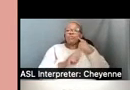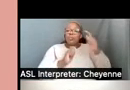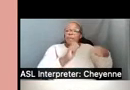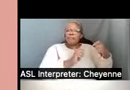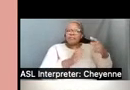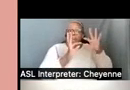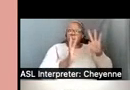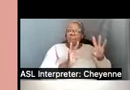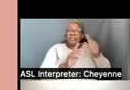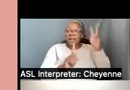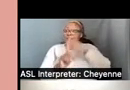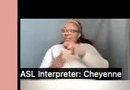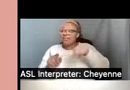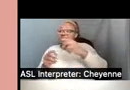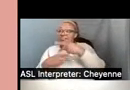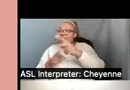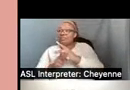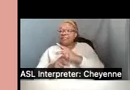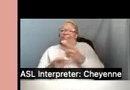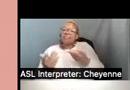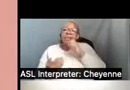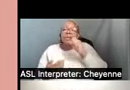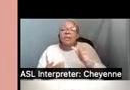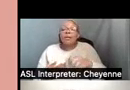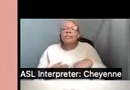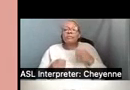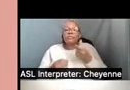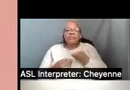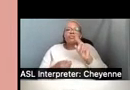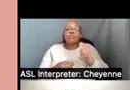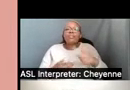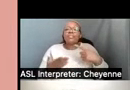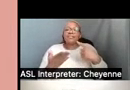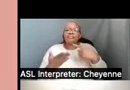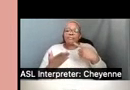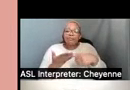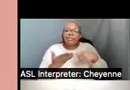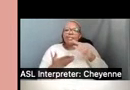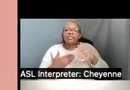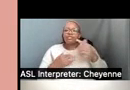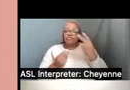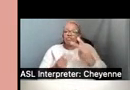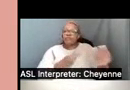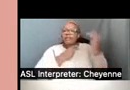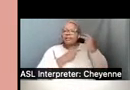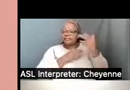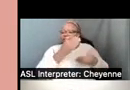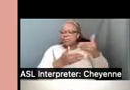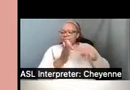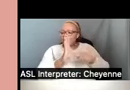So, the following few questions asks that you discuss your reflections, processes and interventions